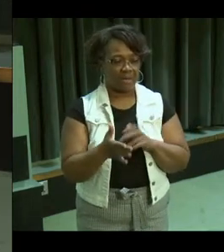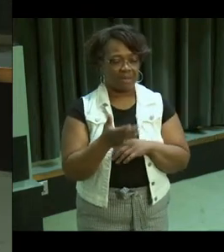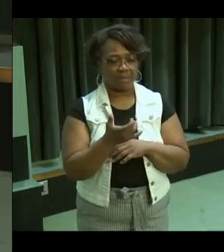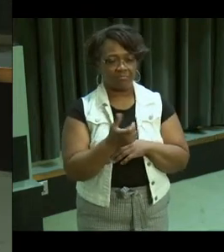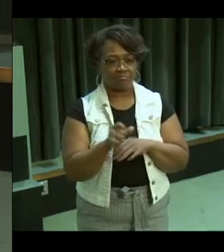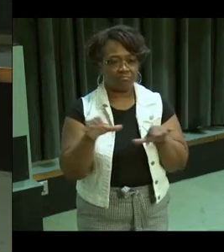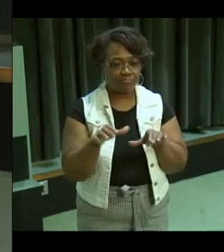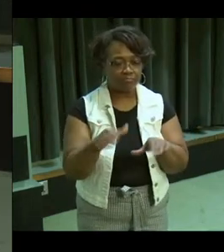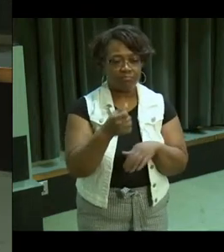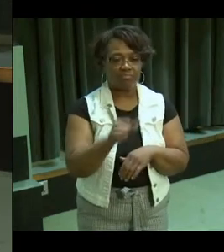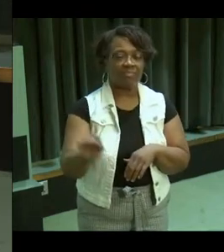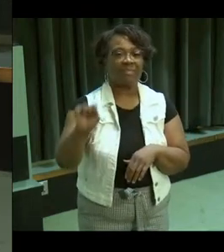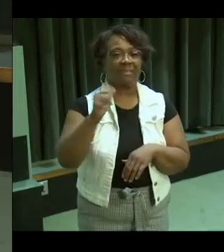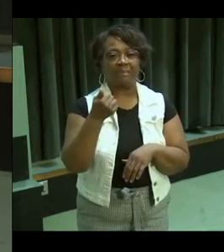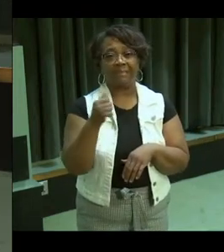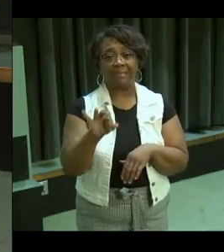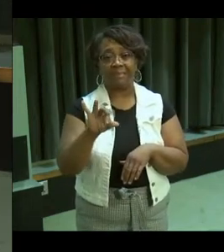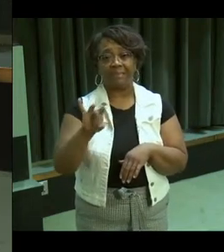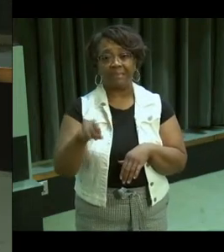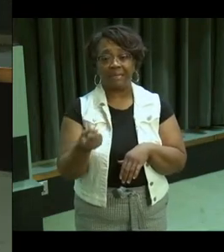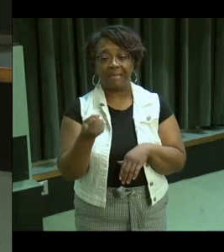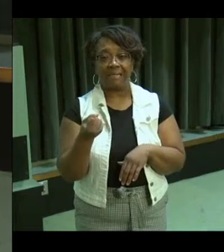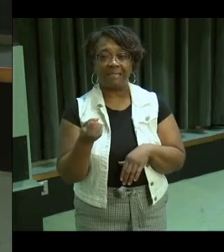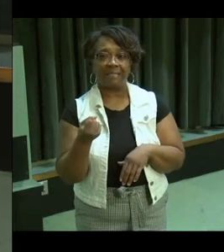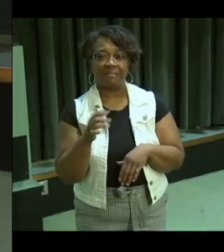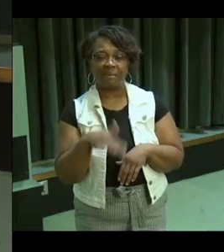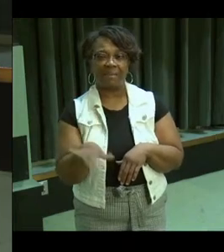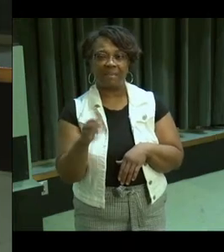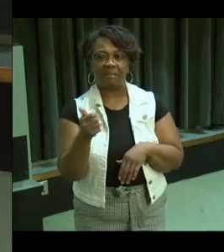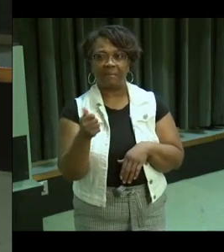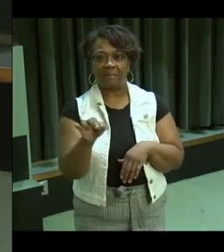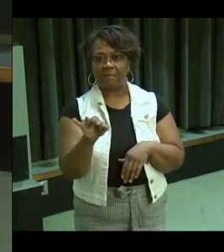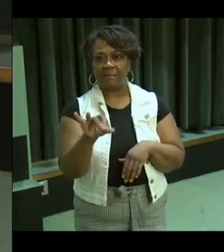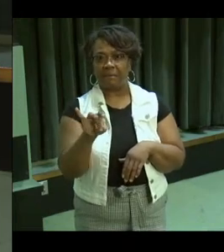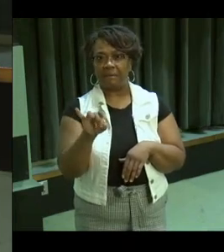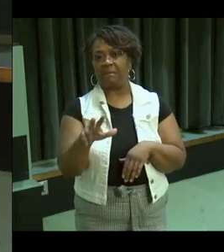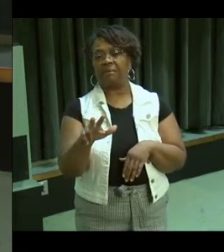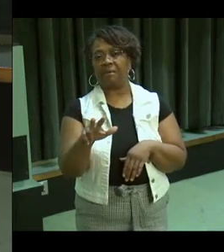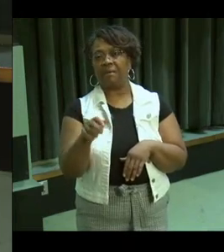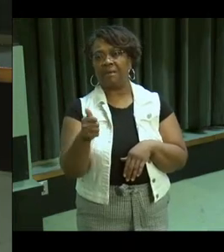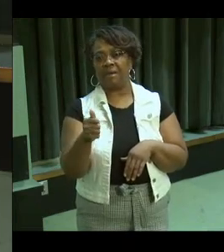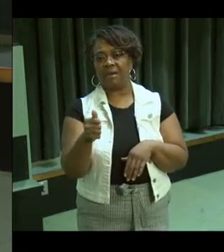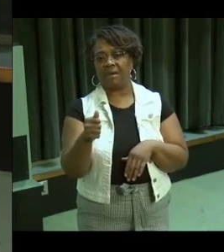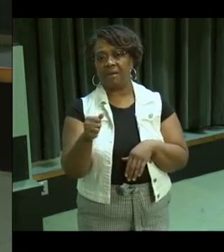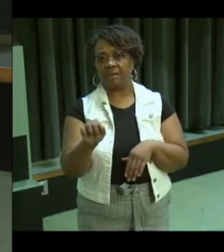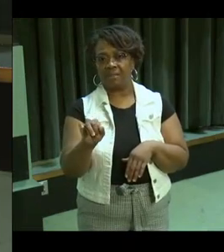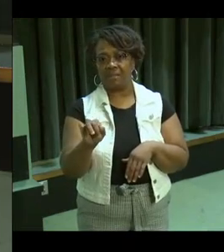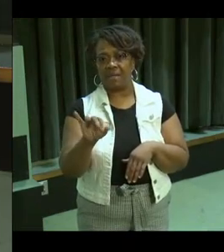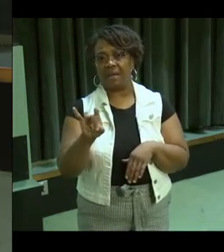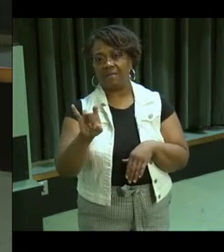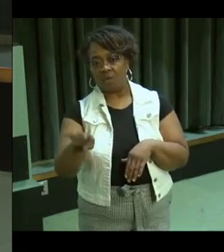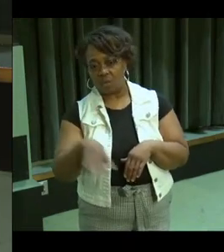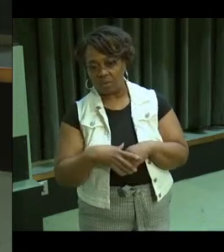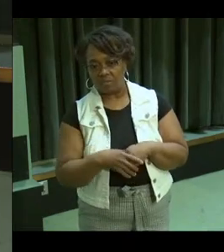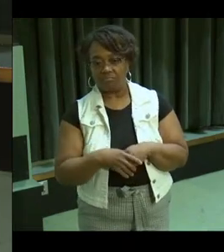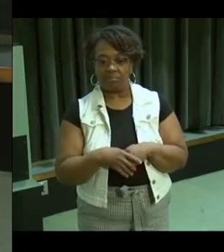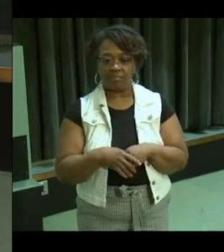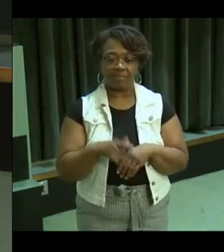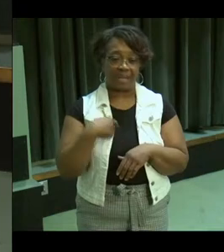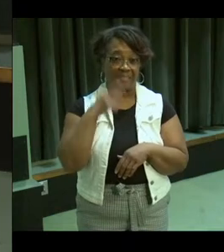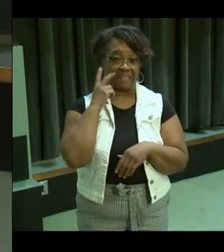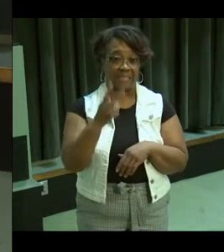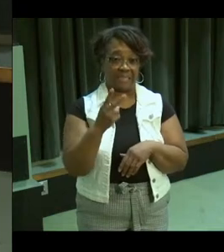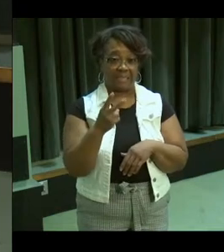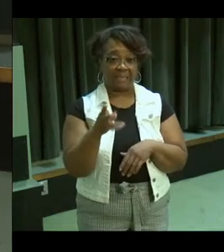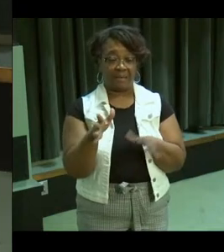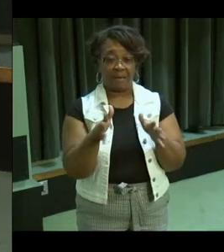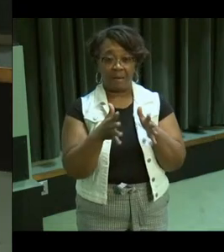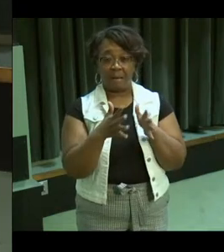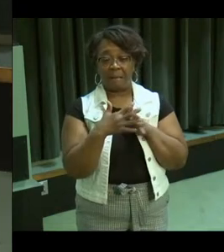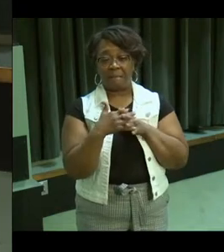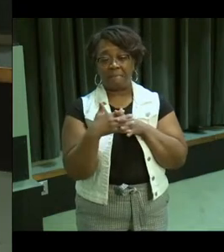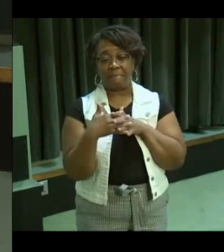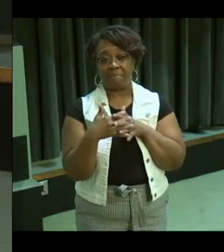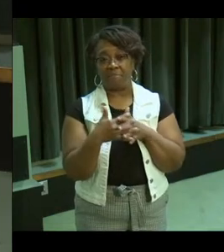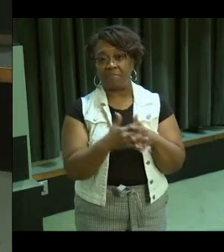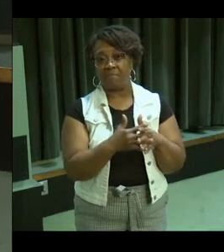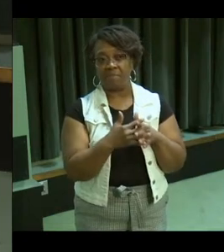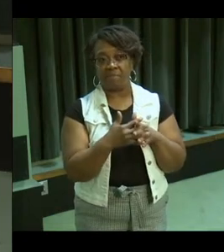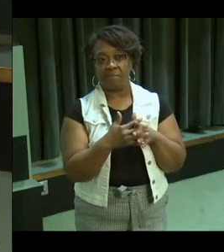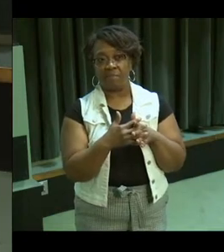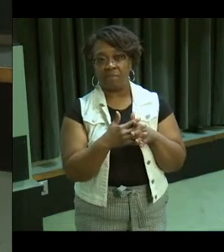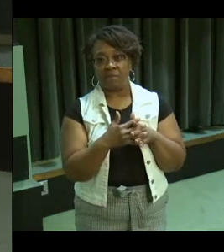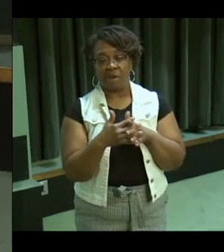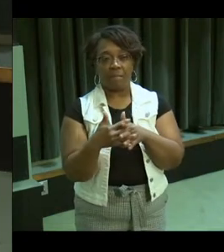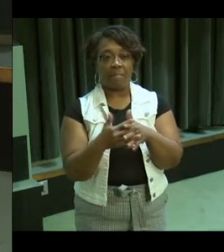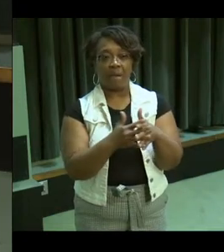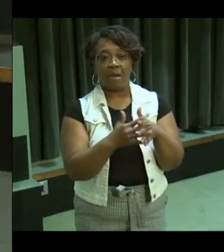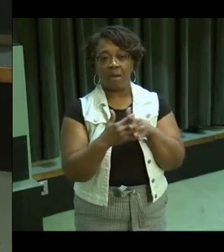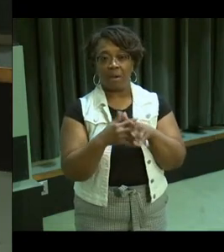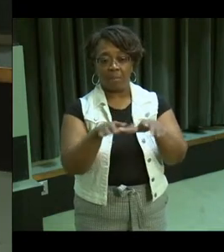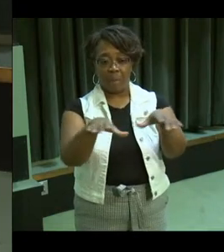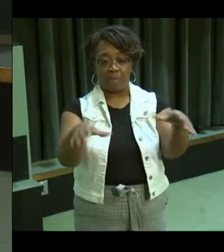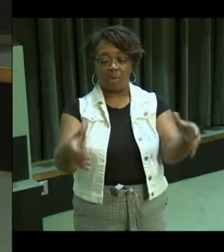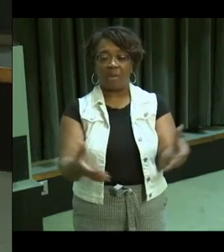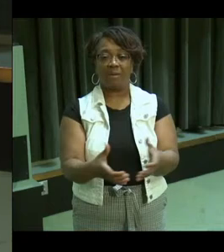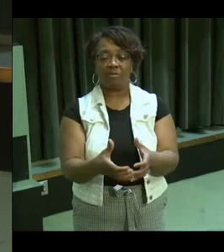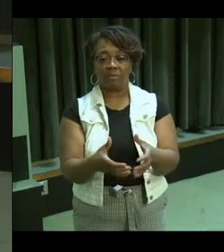80s, the 83, 84 and, you know,